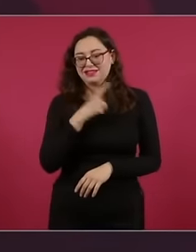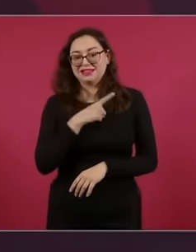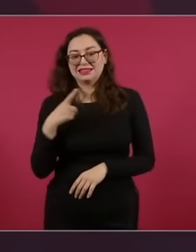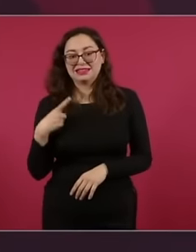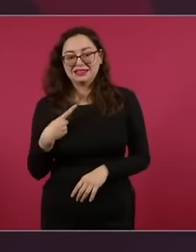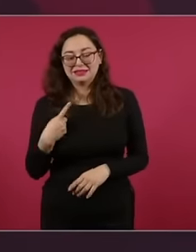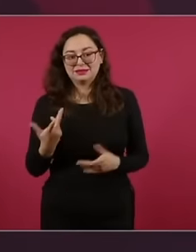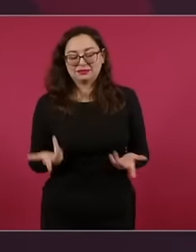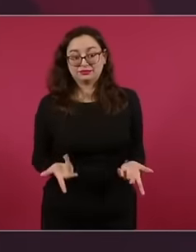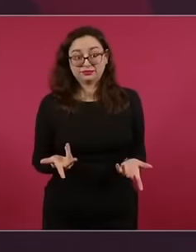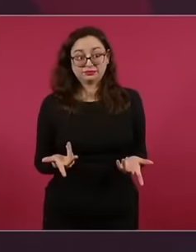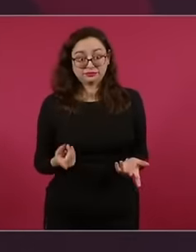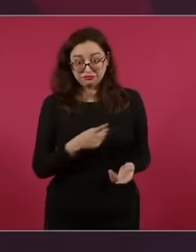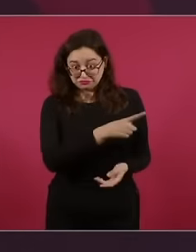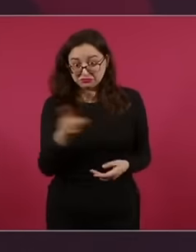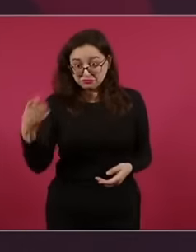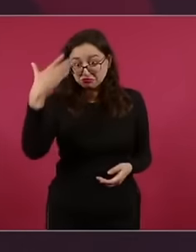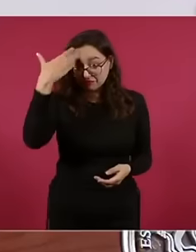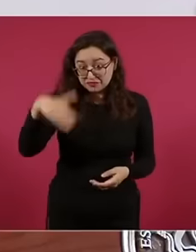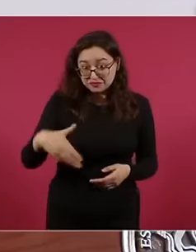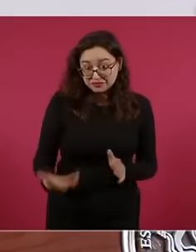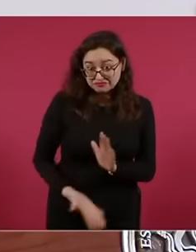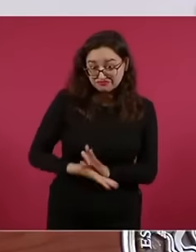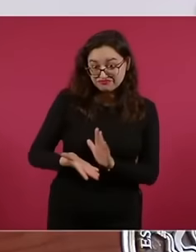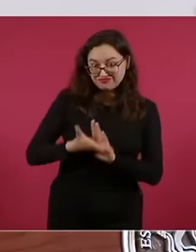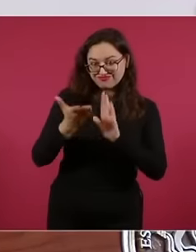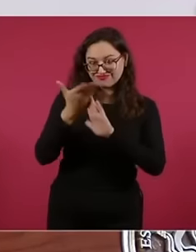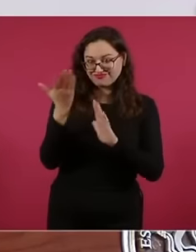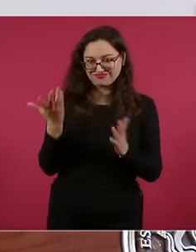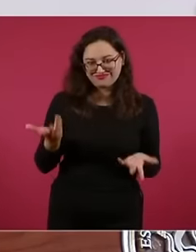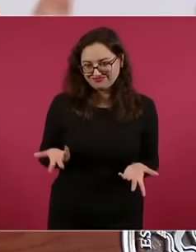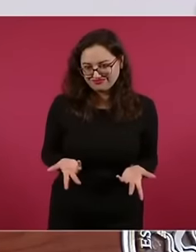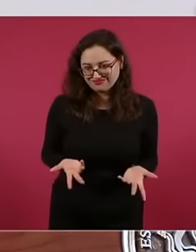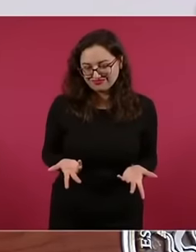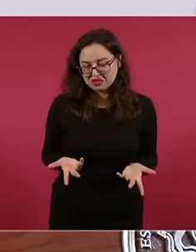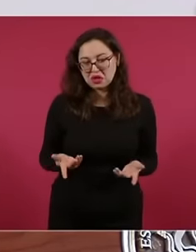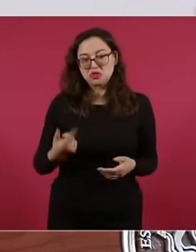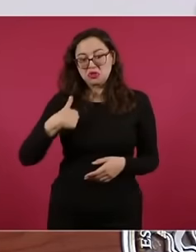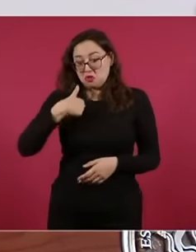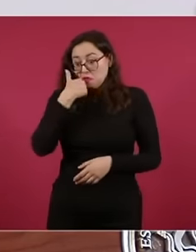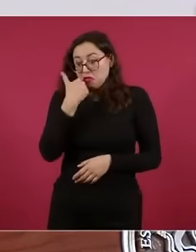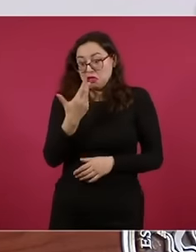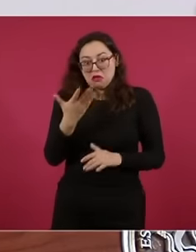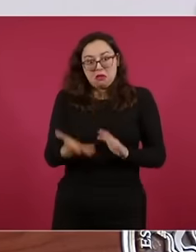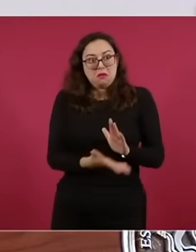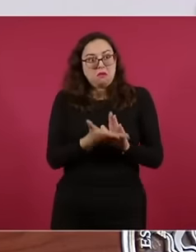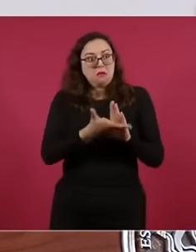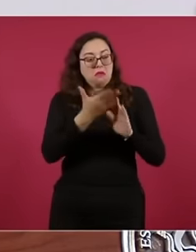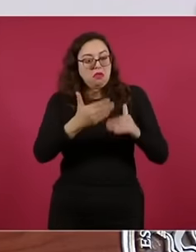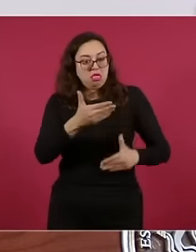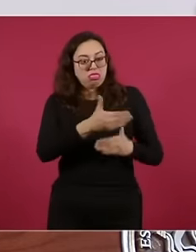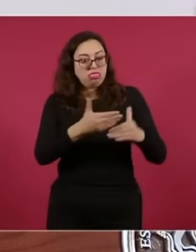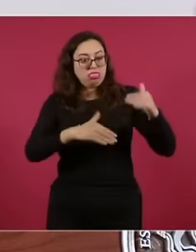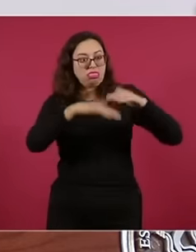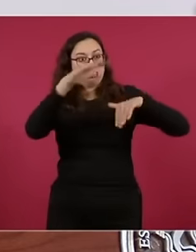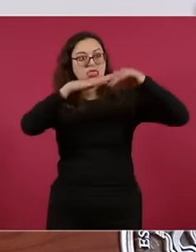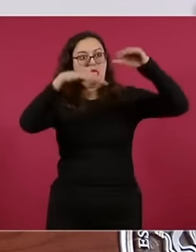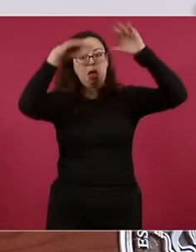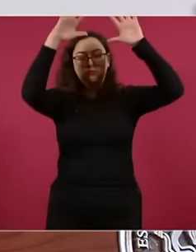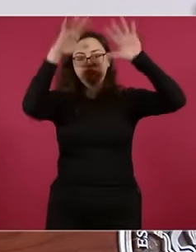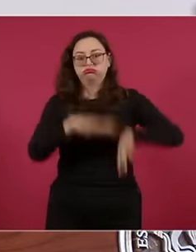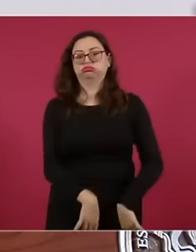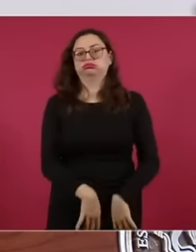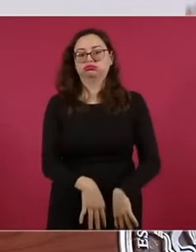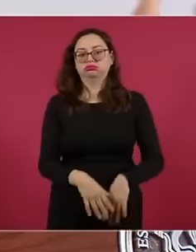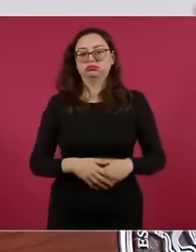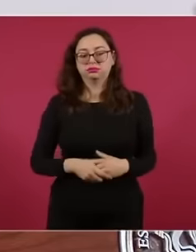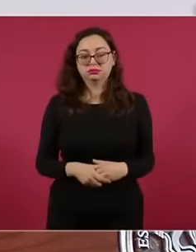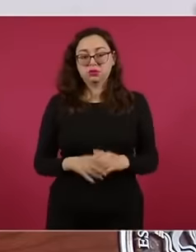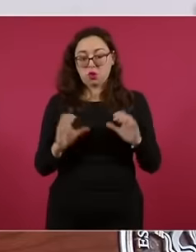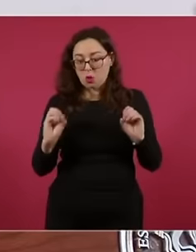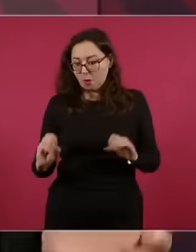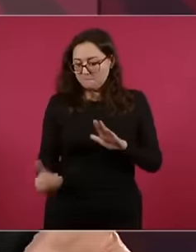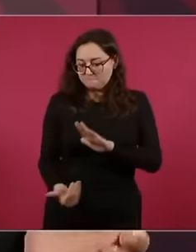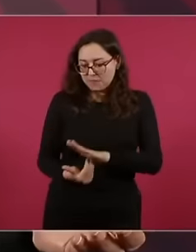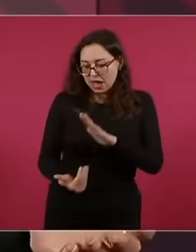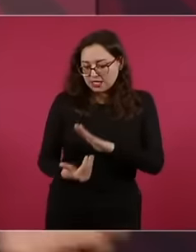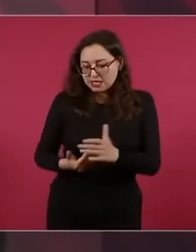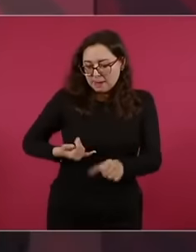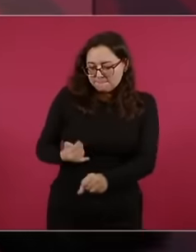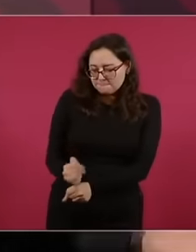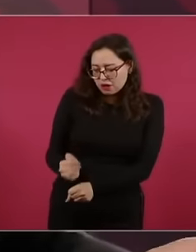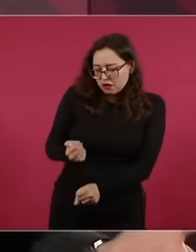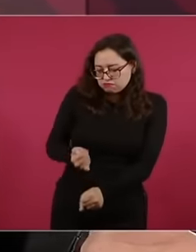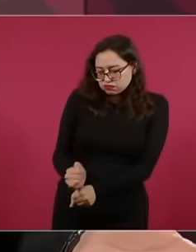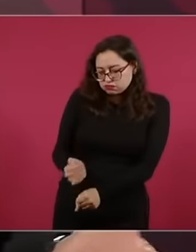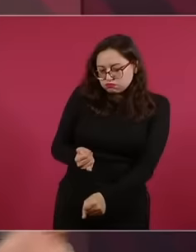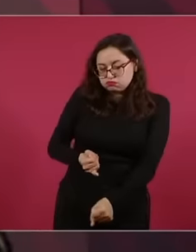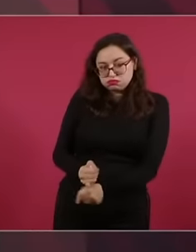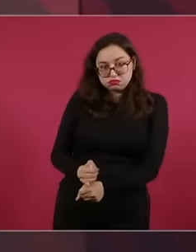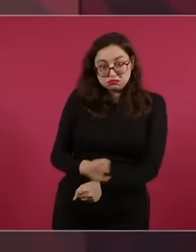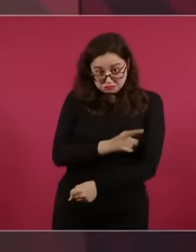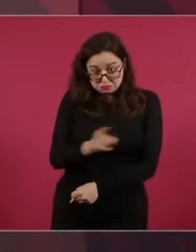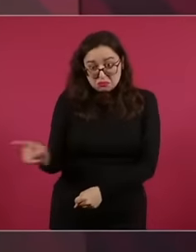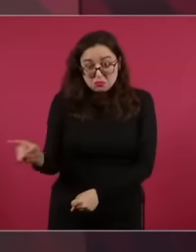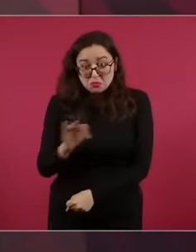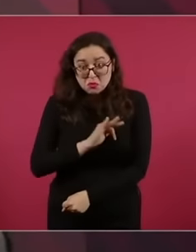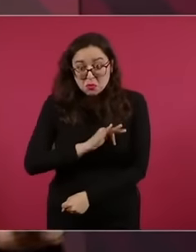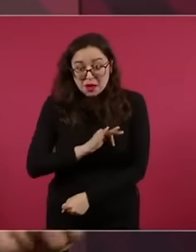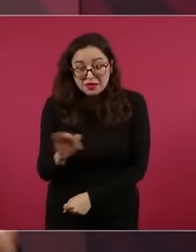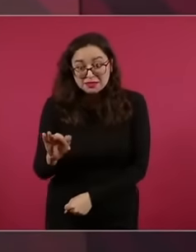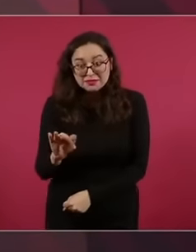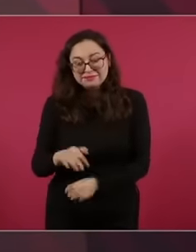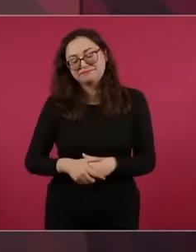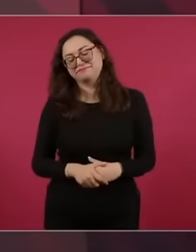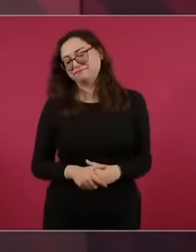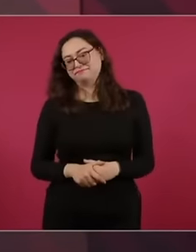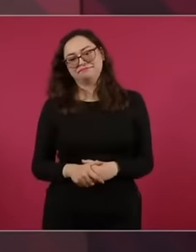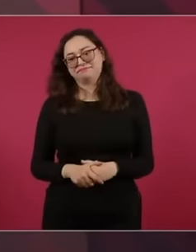fence, it falls on us, I can do this or a table, the work of the carpenter is very noble, it is a